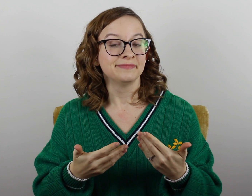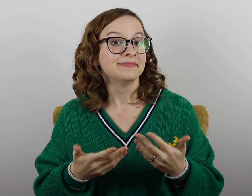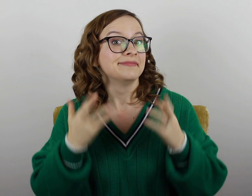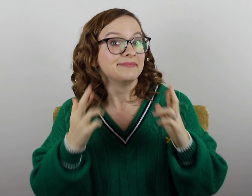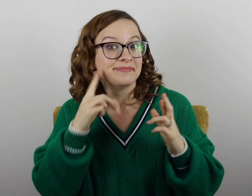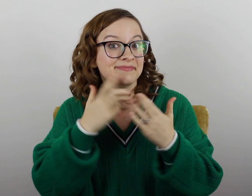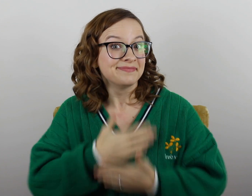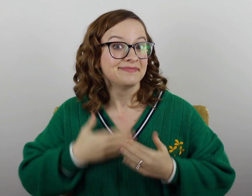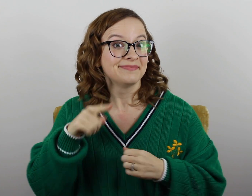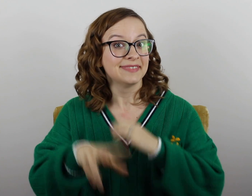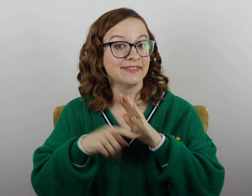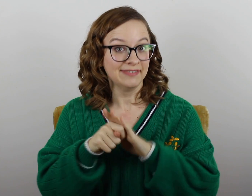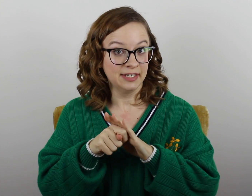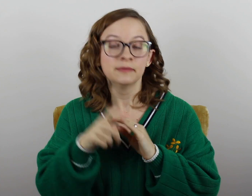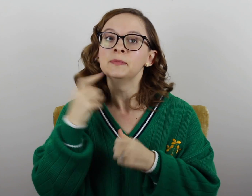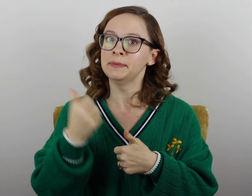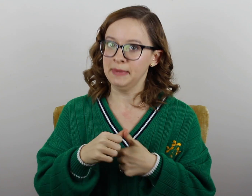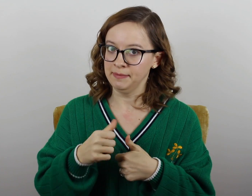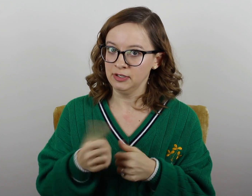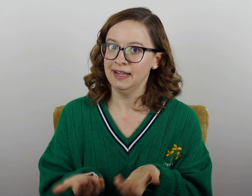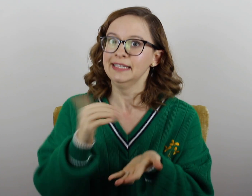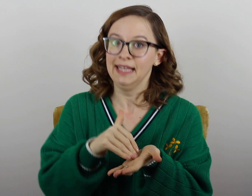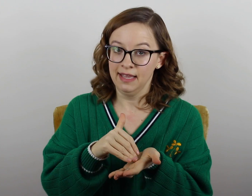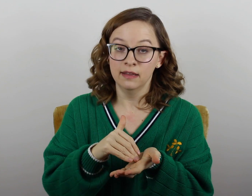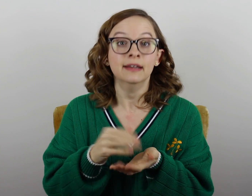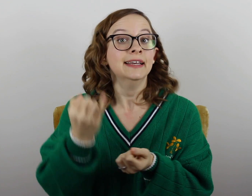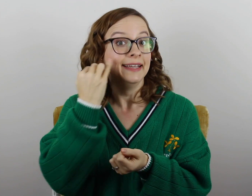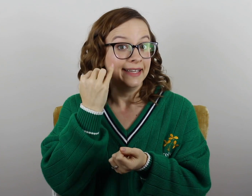So that it's working well. So, hopefully you have enjoyed this video.